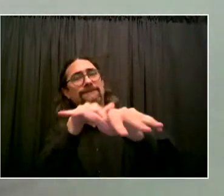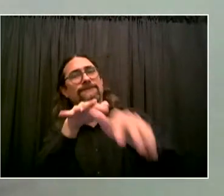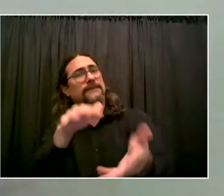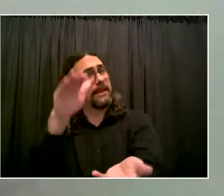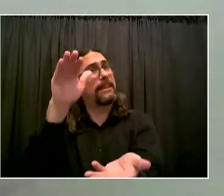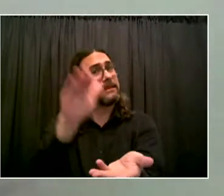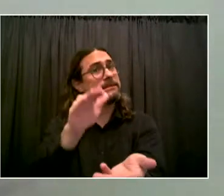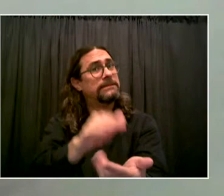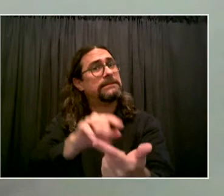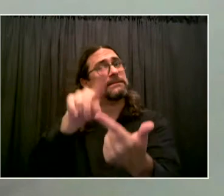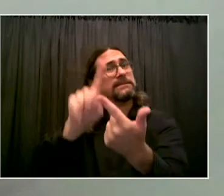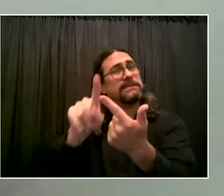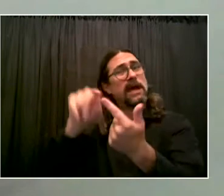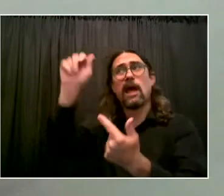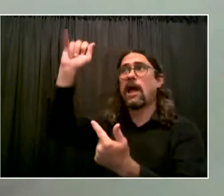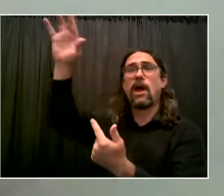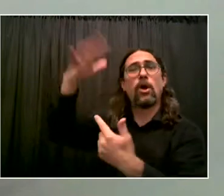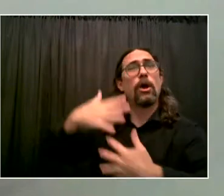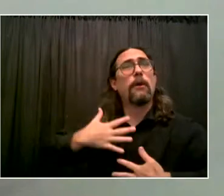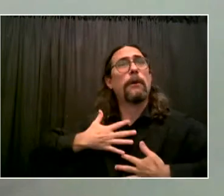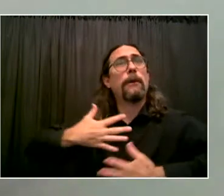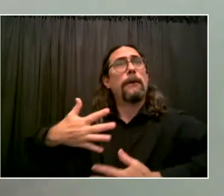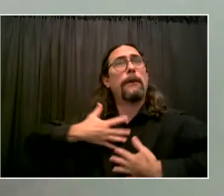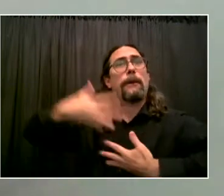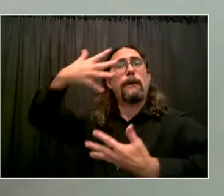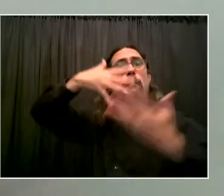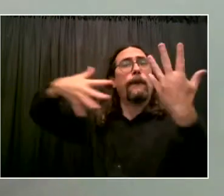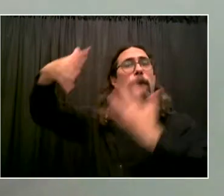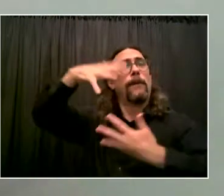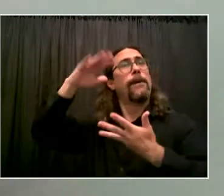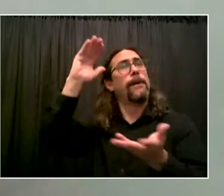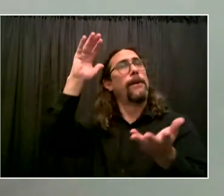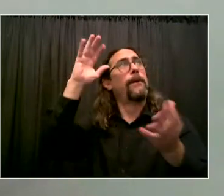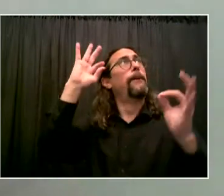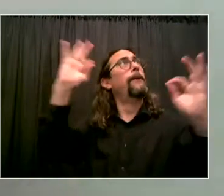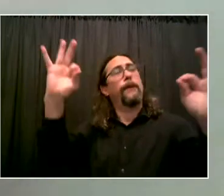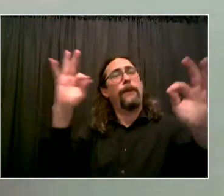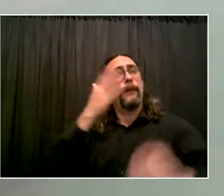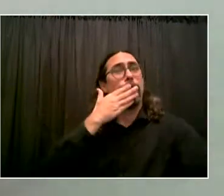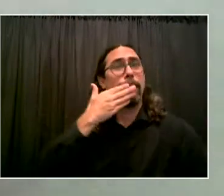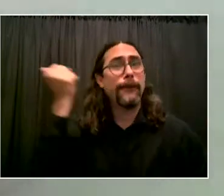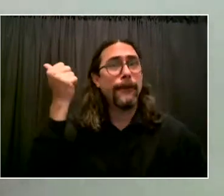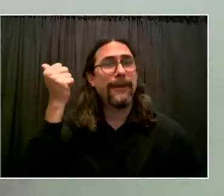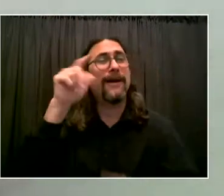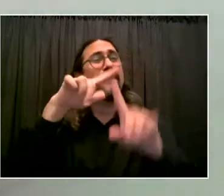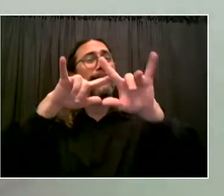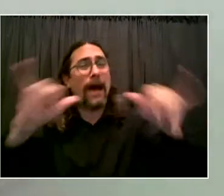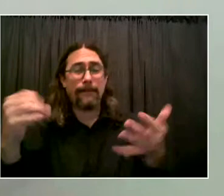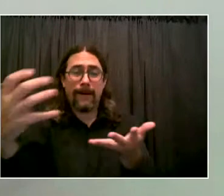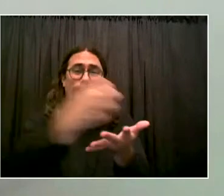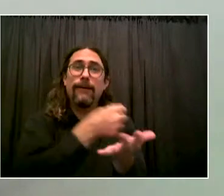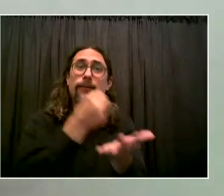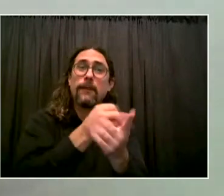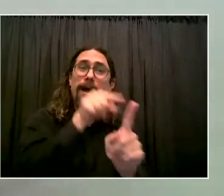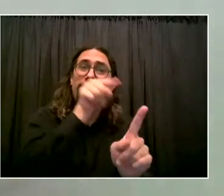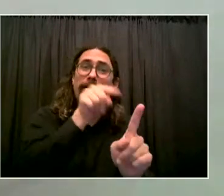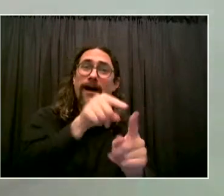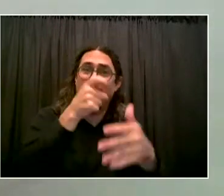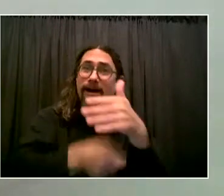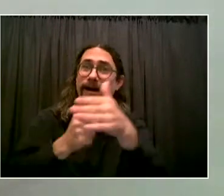THE IDEA OF REDUCING MOTOR VEHICLE TRAFFIC AND AIR POLLUTI ONIN MANAHTTAN AND GENERATING FUNDS FOR SUBWAYS AND BUSES HAS BEEN AROUND FOR ALMOST 50 YEARS. THE TECHNOLOGY HAS